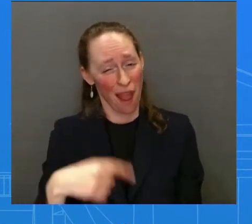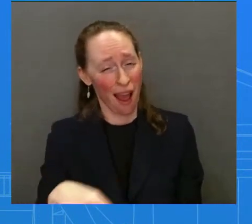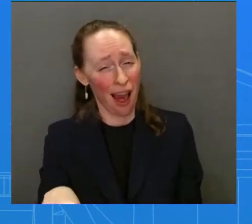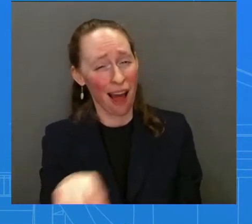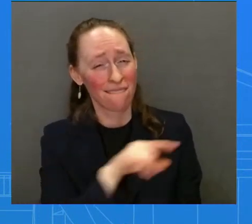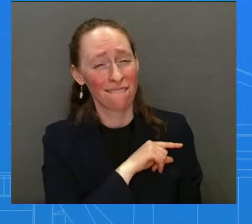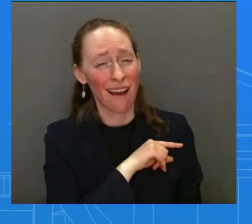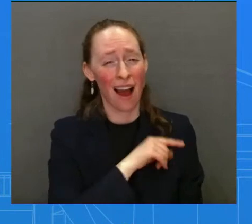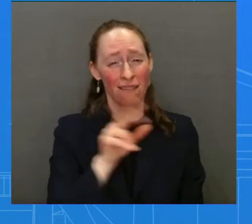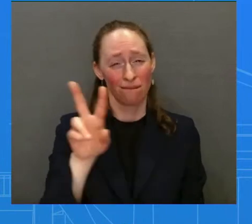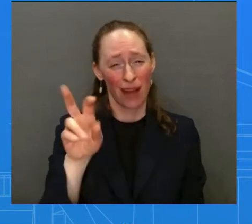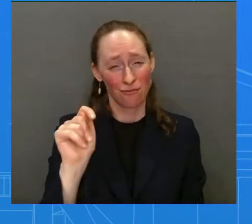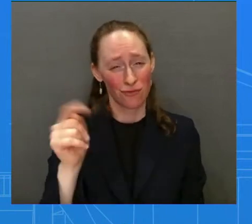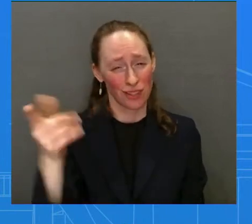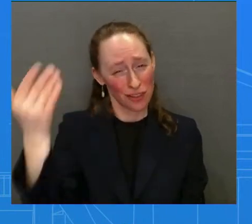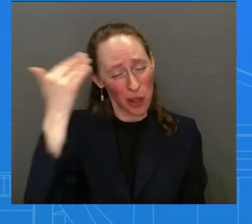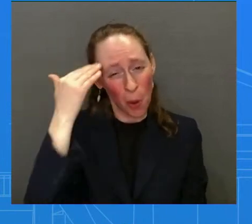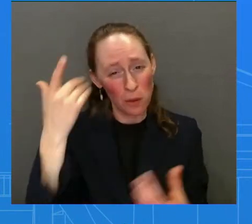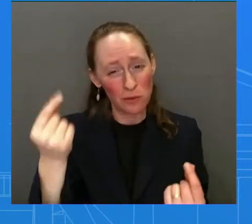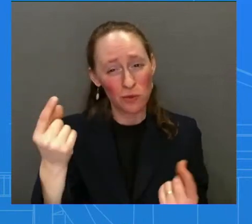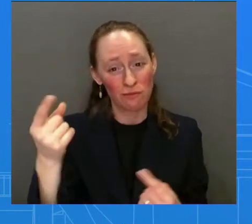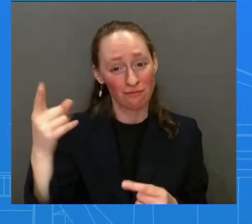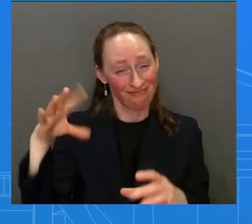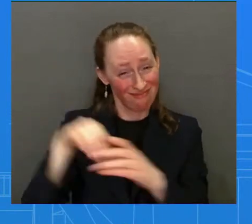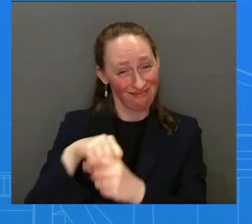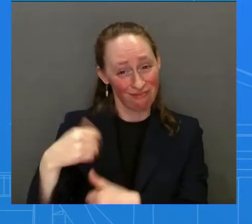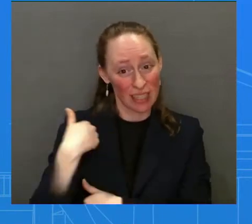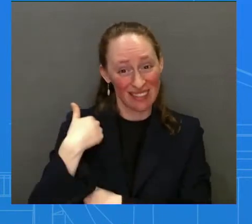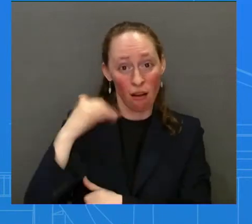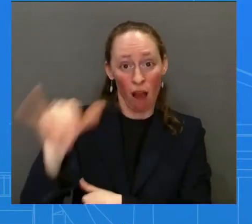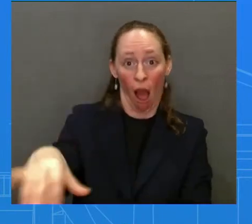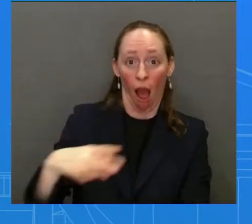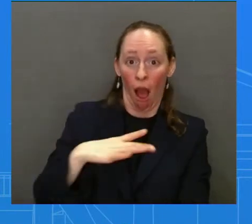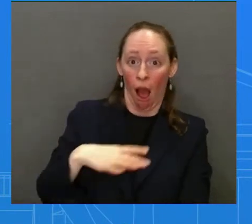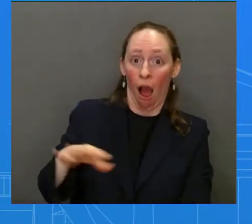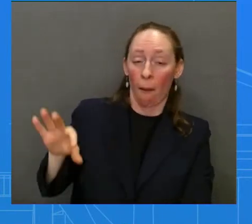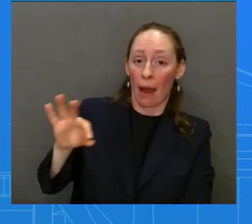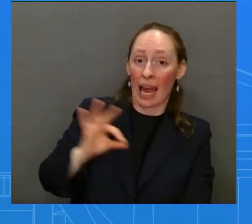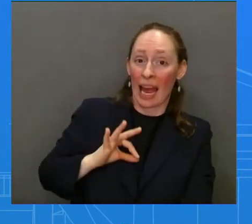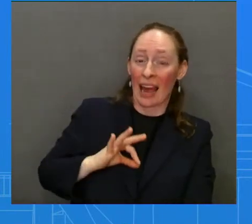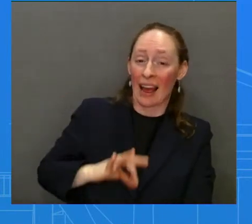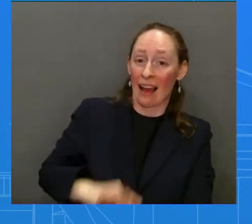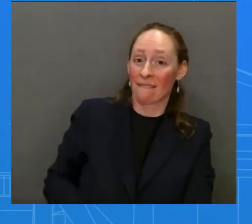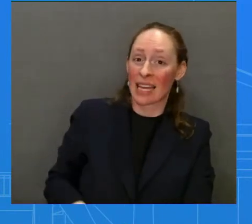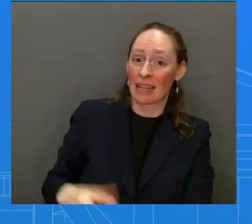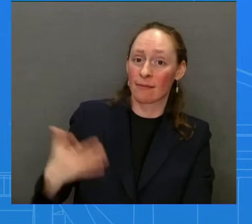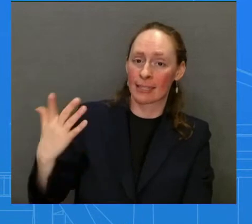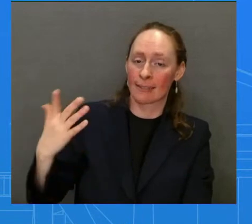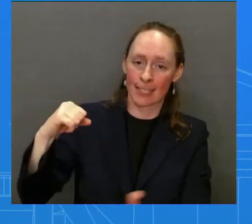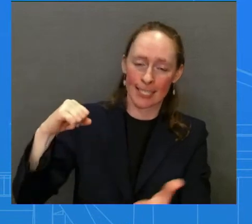So, again, we respect Mr. Washington's decision and are grateful for the time he dedicated to this process